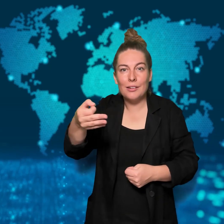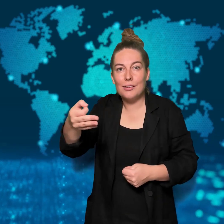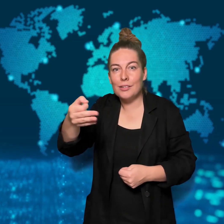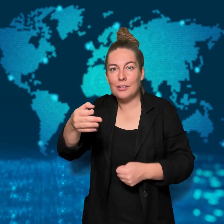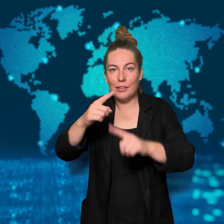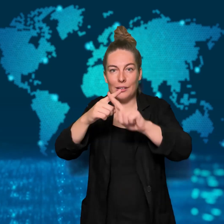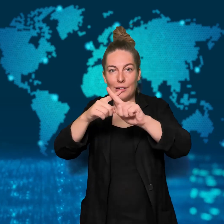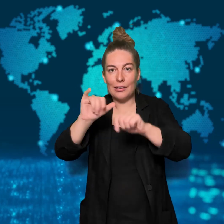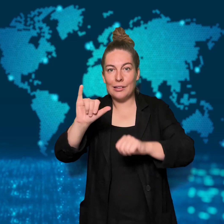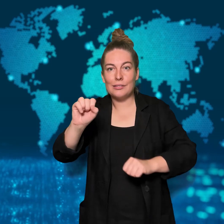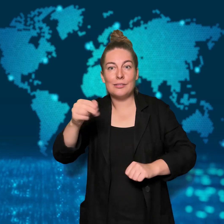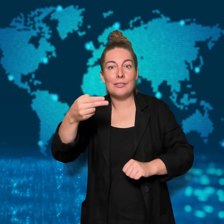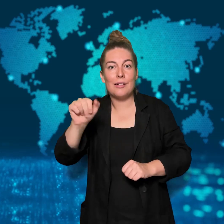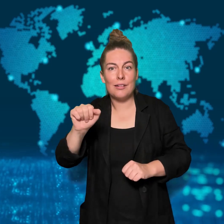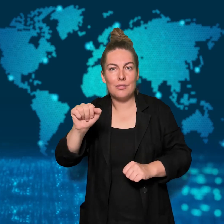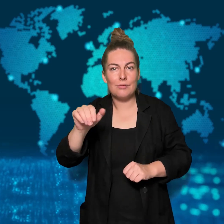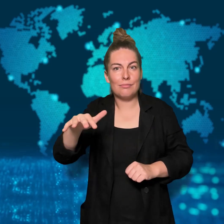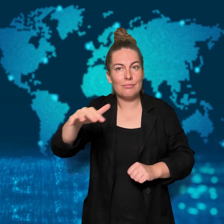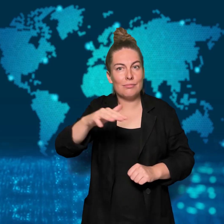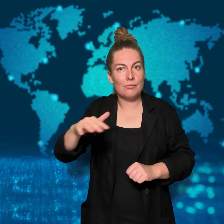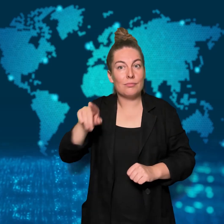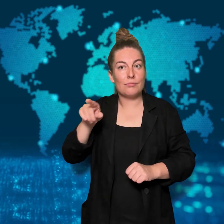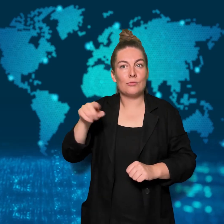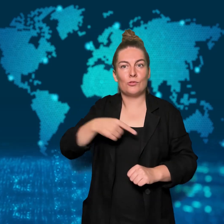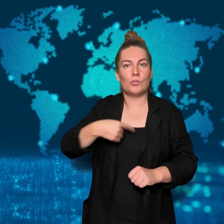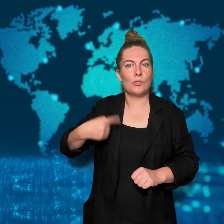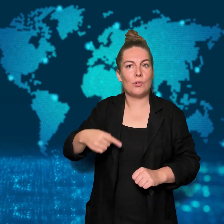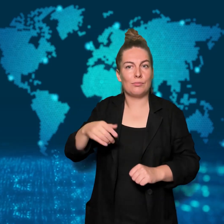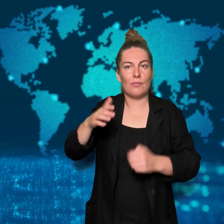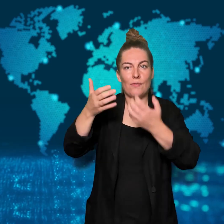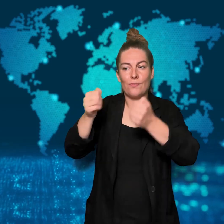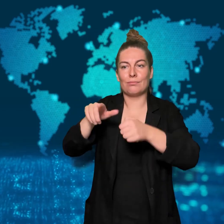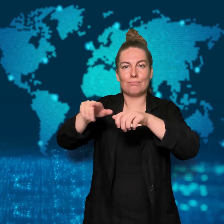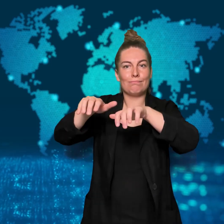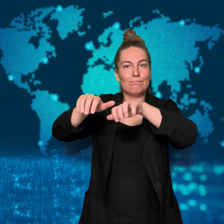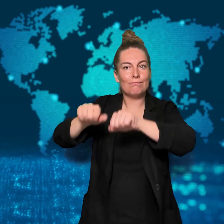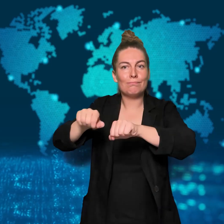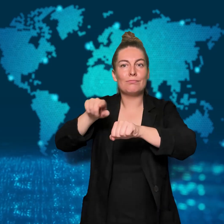insists that the helicopter flew toward China's airspace with "unknown intentions."